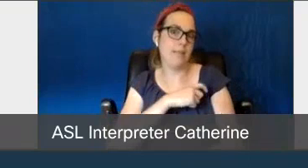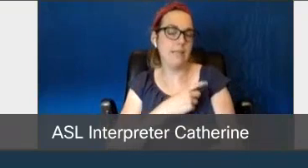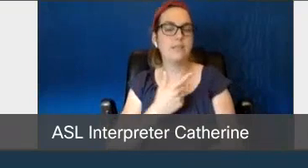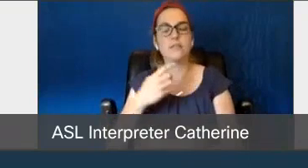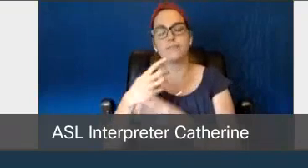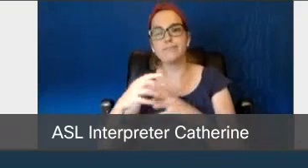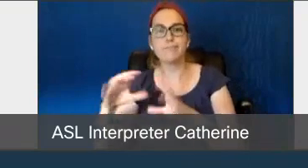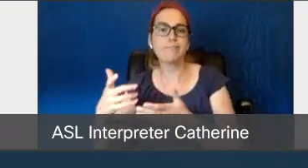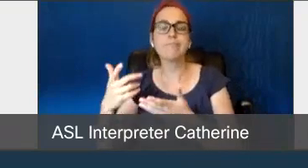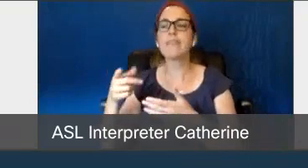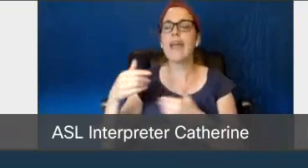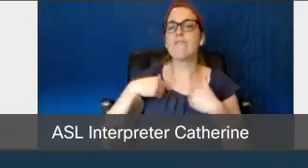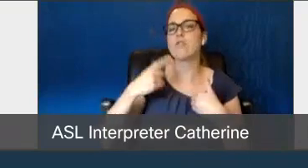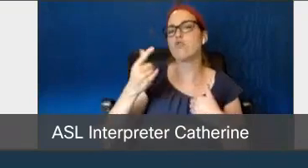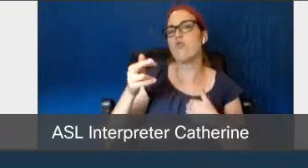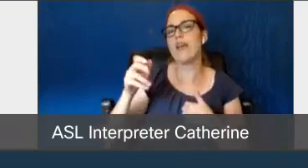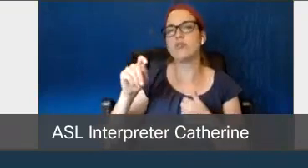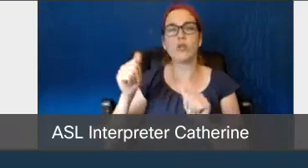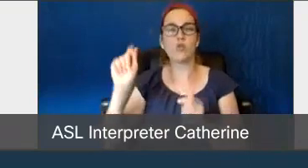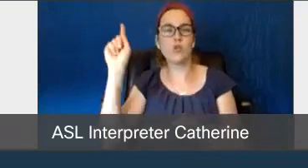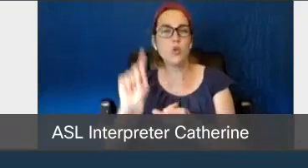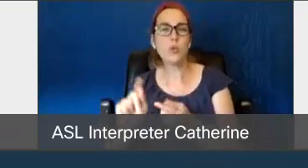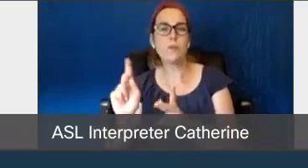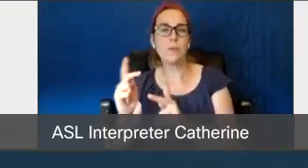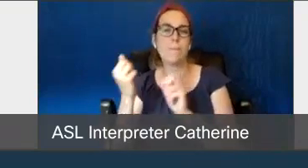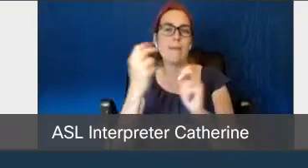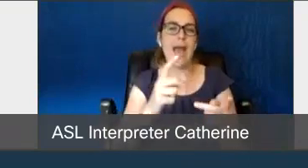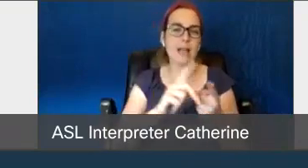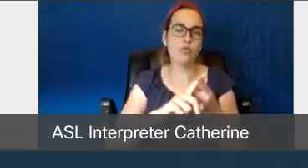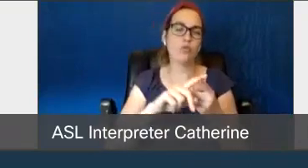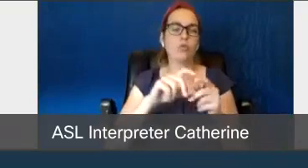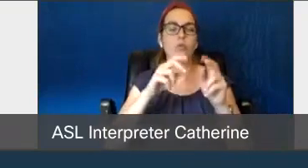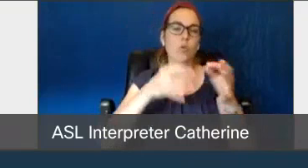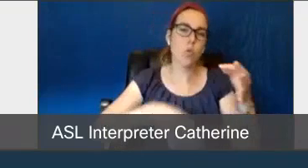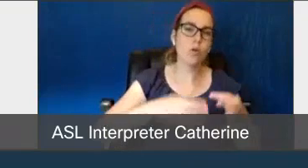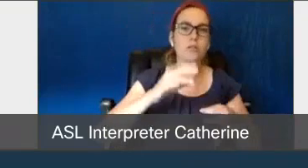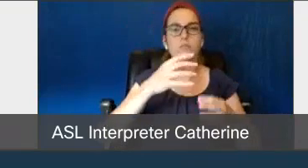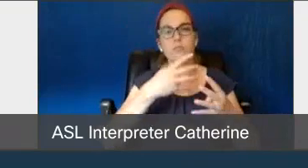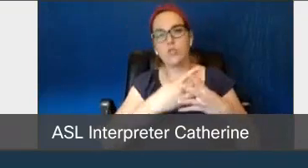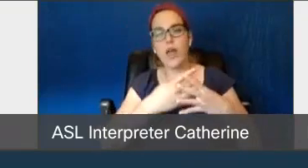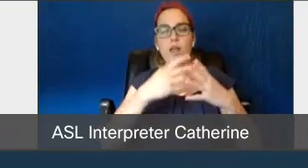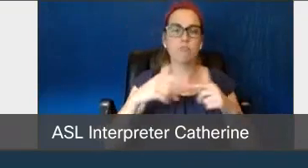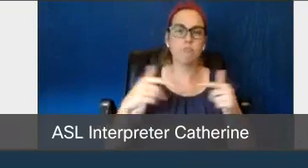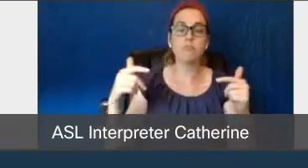with cutting down on recidivism and cutting down on crime so partnering with them and actually having meetings with them to see how both programs